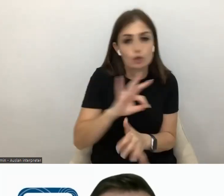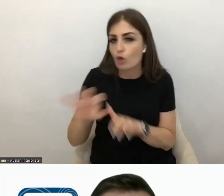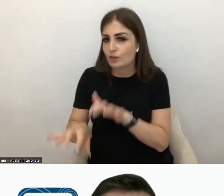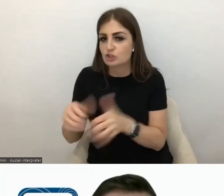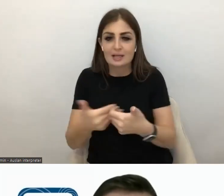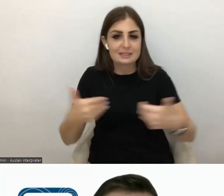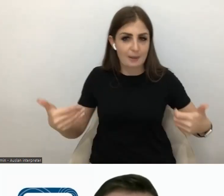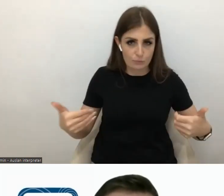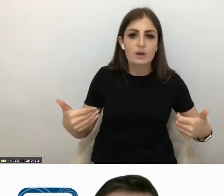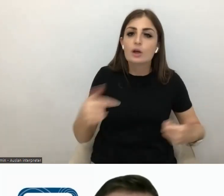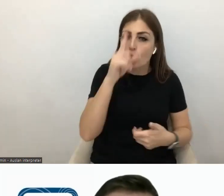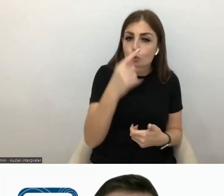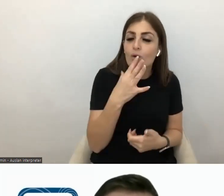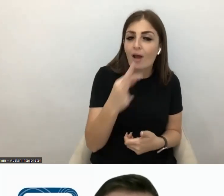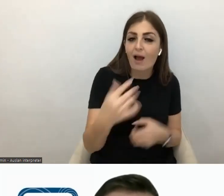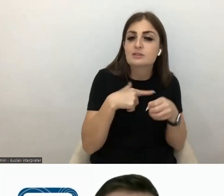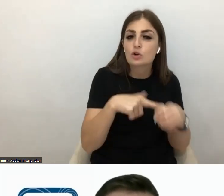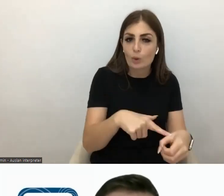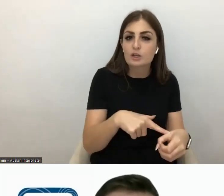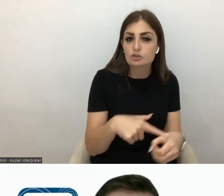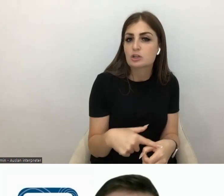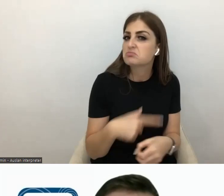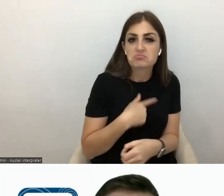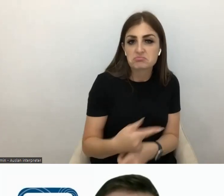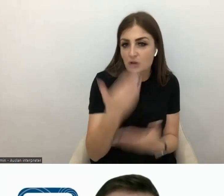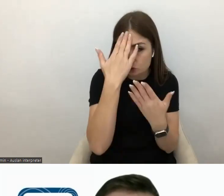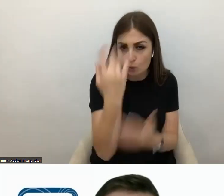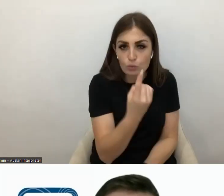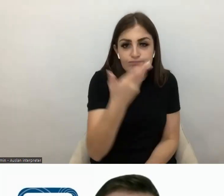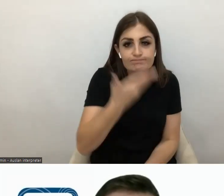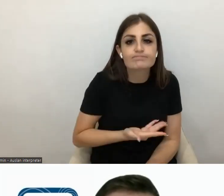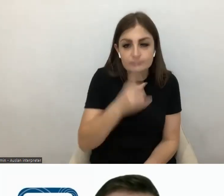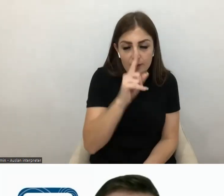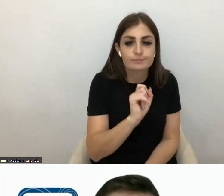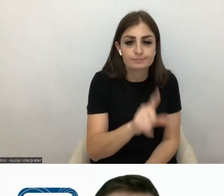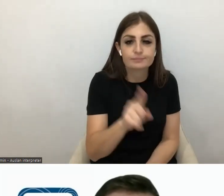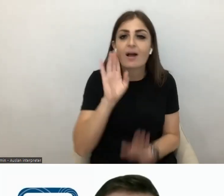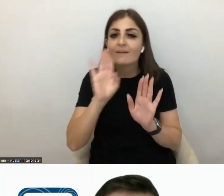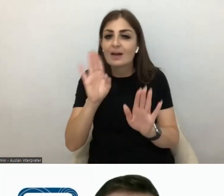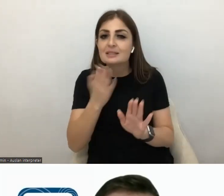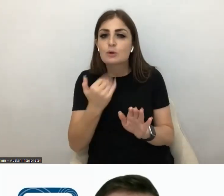You can ask a question anonymously. On Facebook, post your questions in comments.